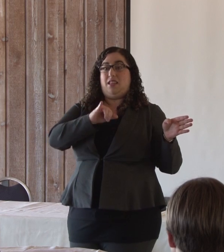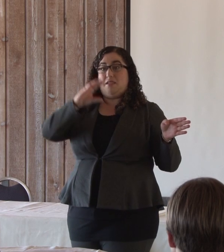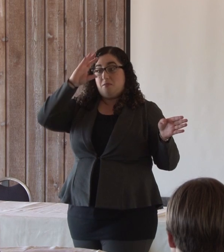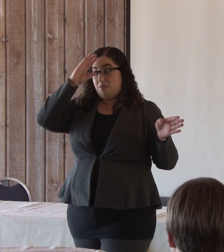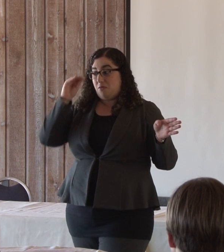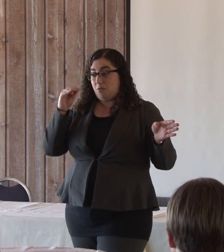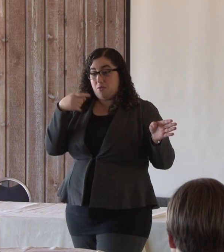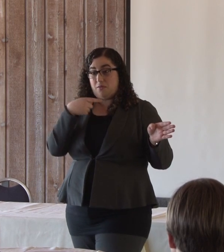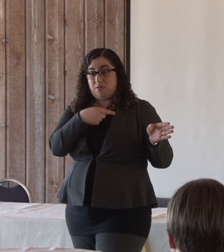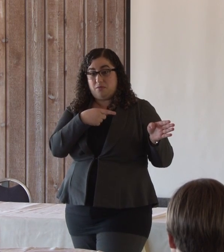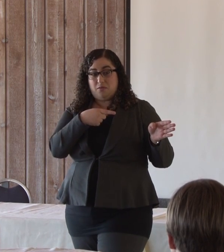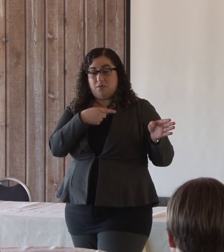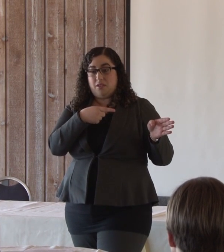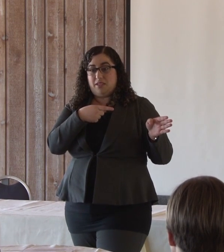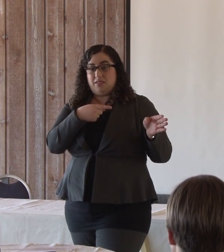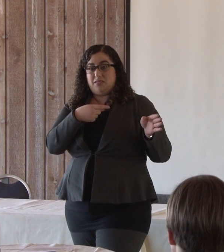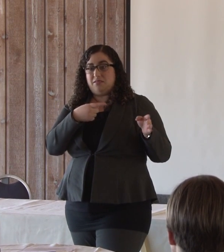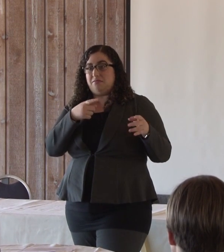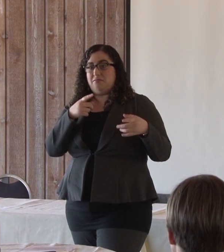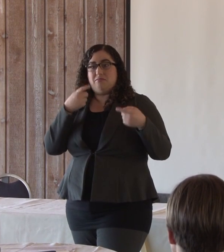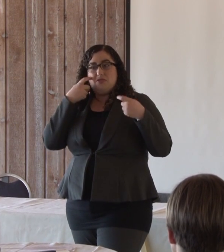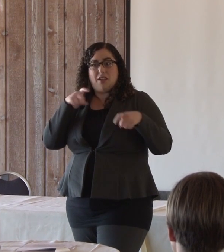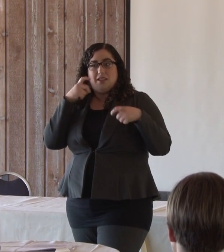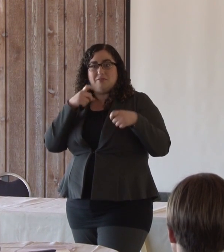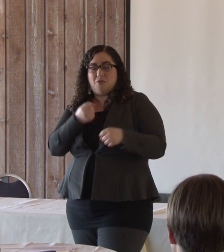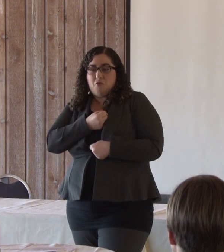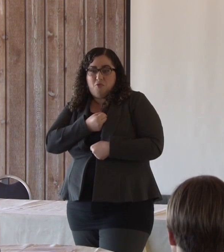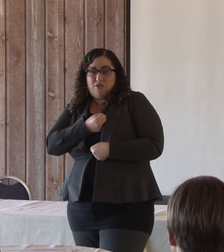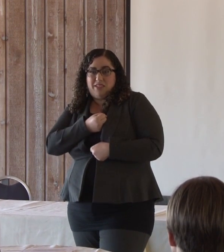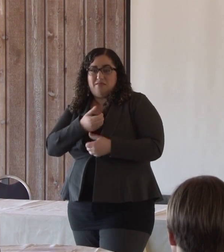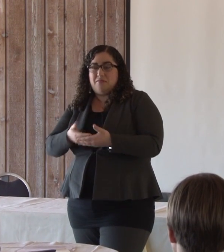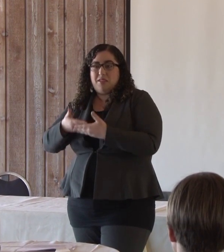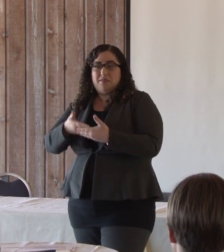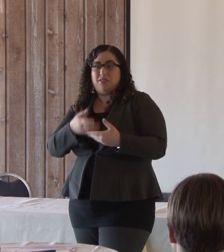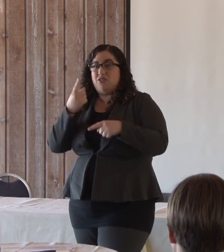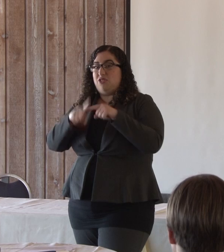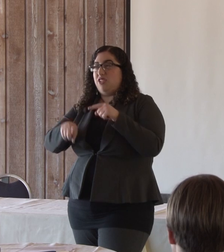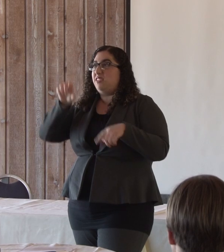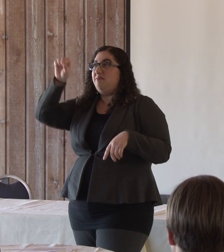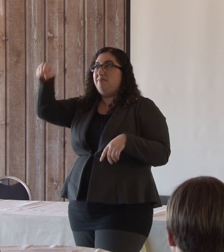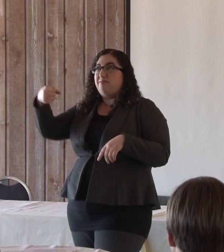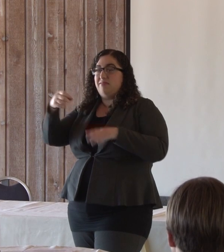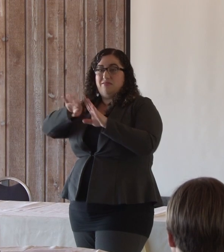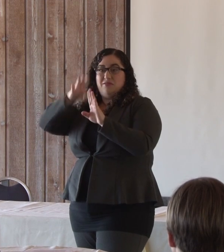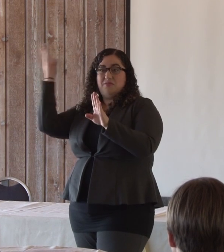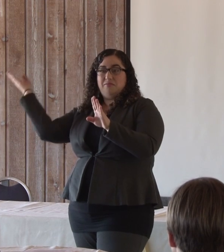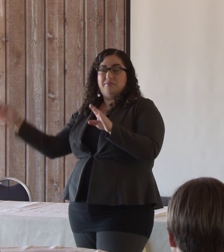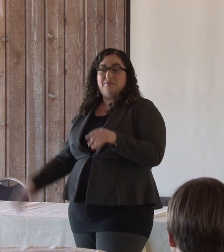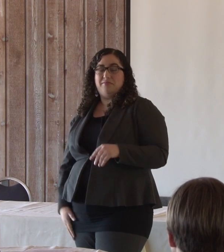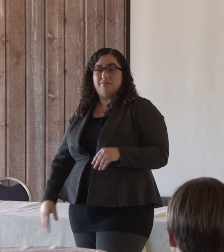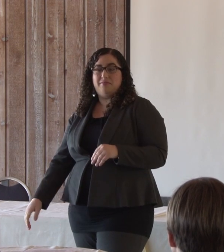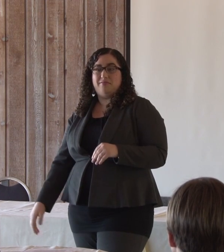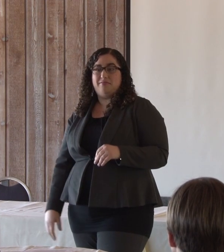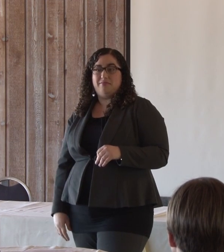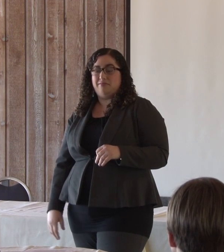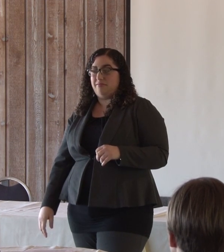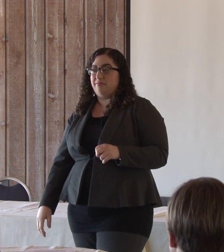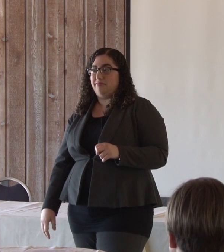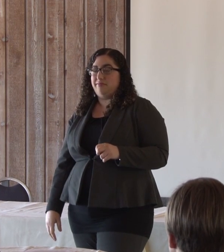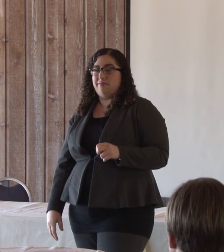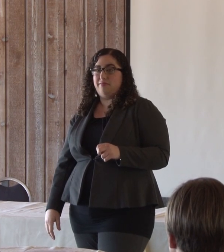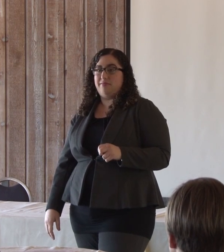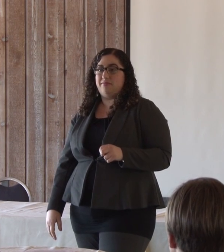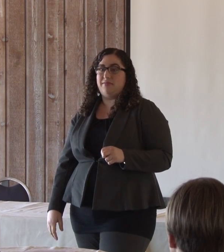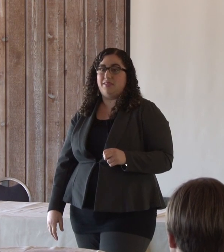Passed away And that little boy was sitting there crying holding his baby sibling